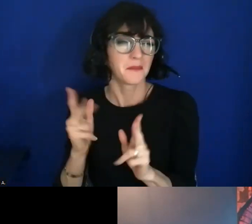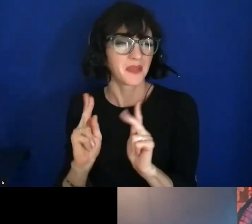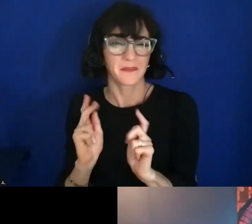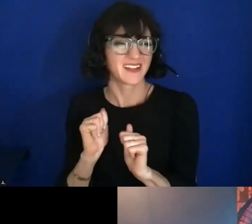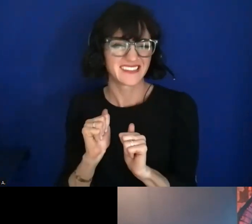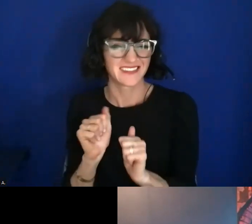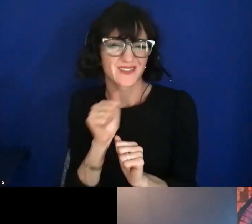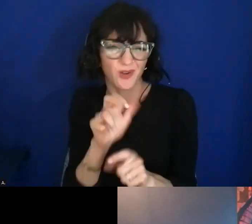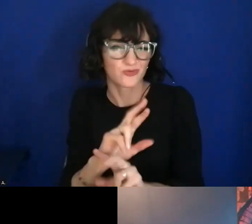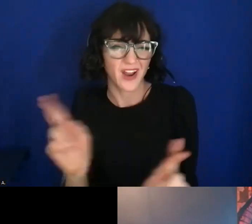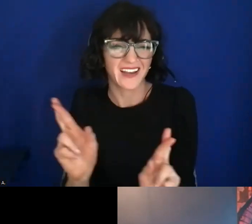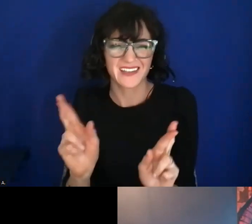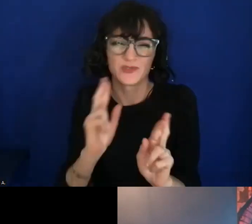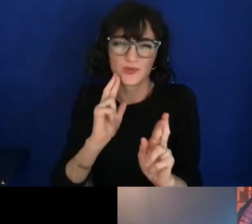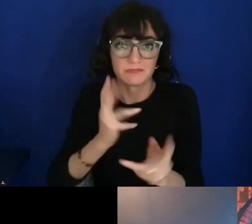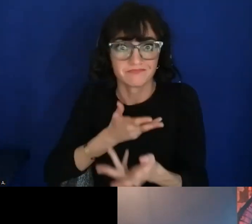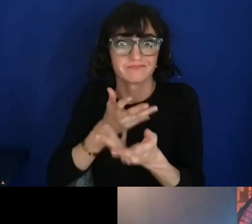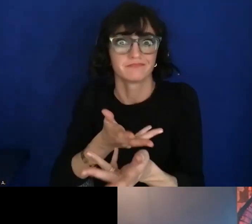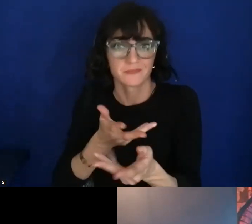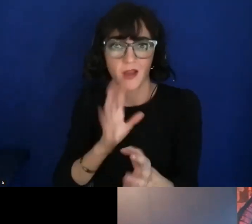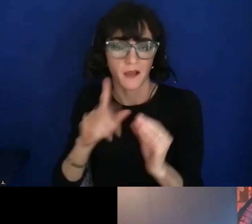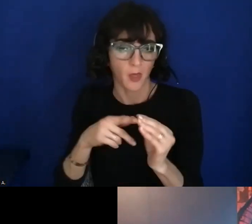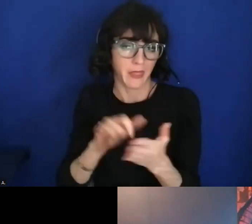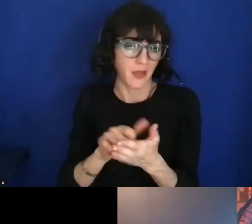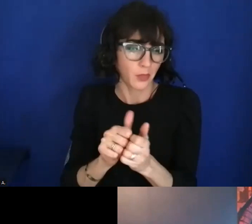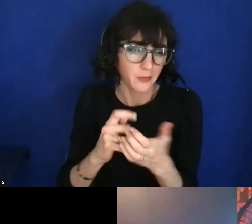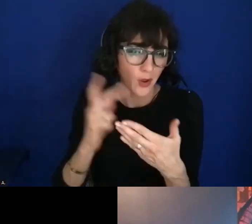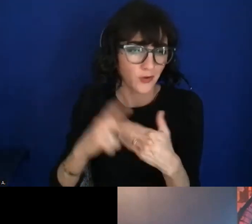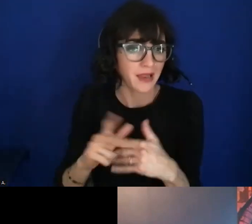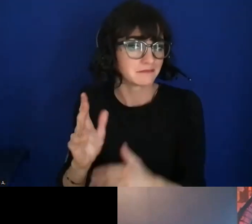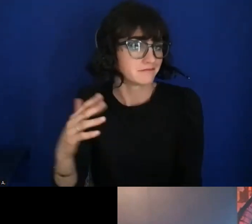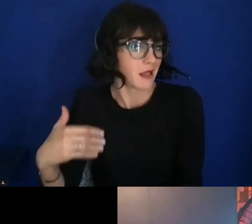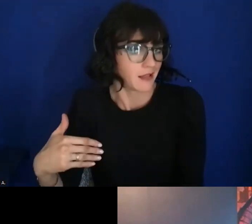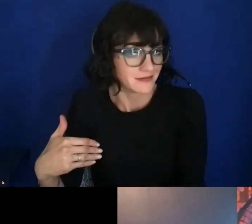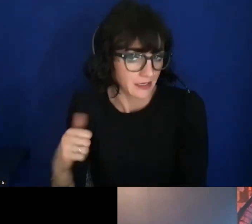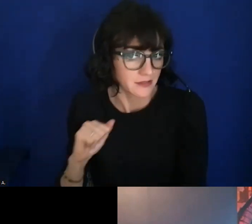be able to openly talk about it with us in our program um and then writing things down